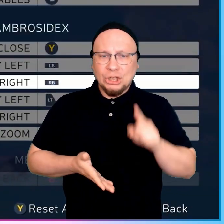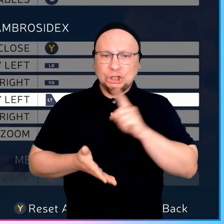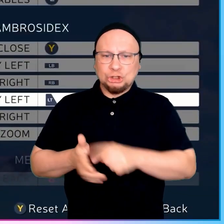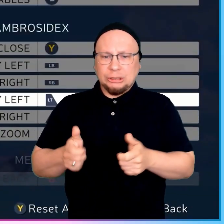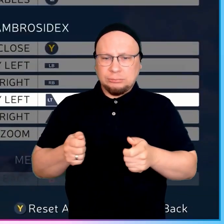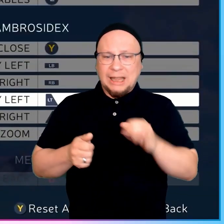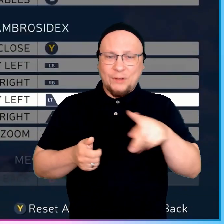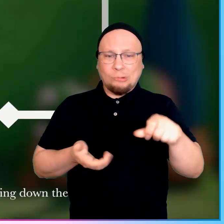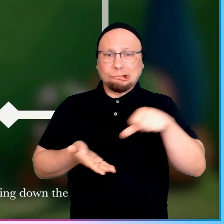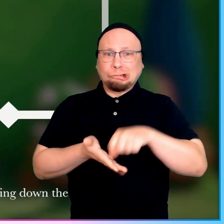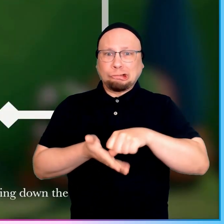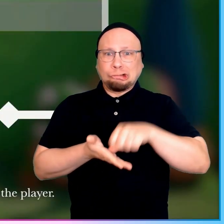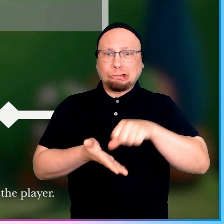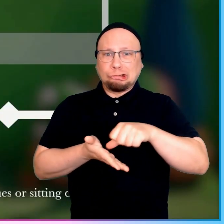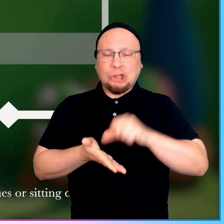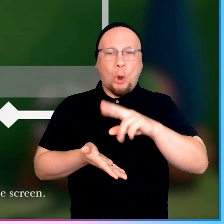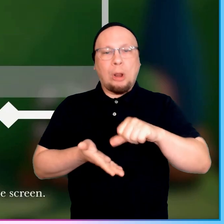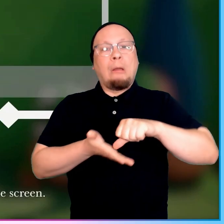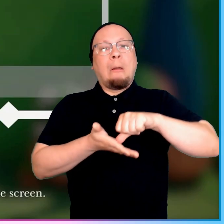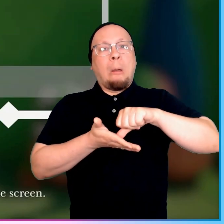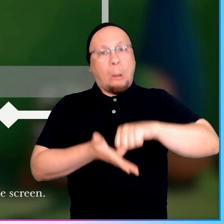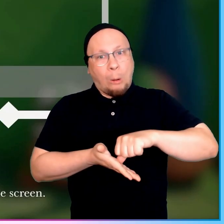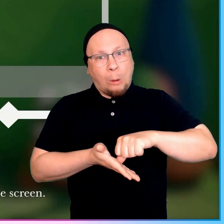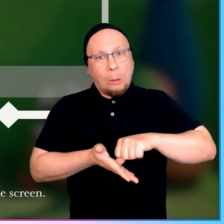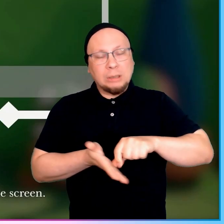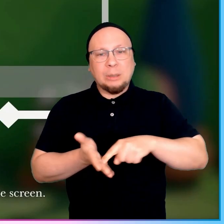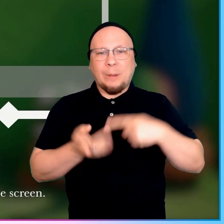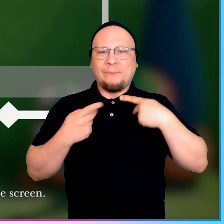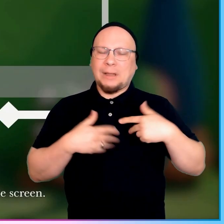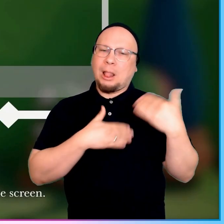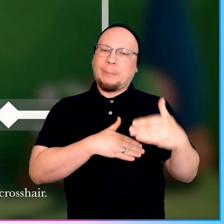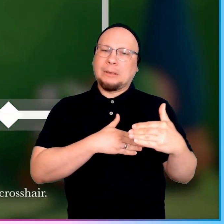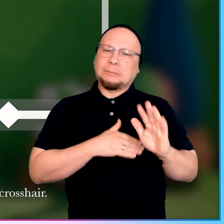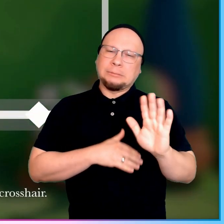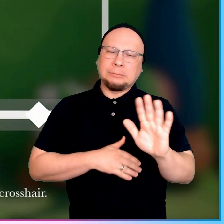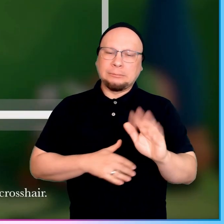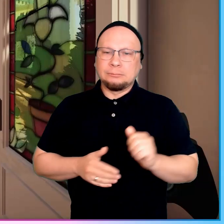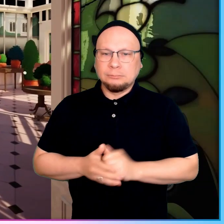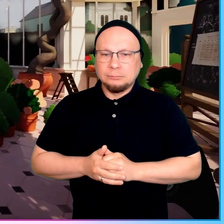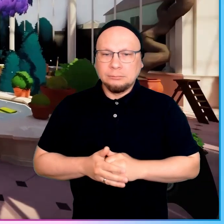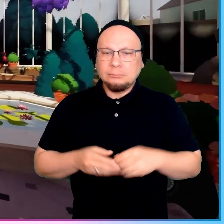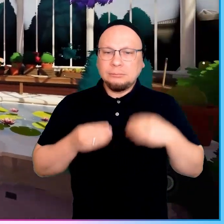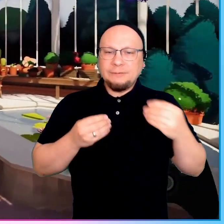holds can be limiting for the player. Offering alternatives such as eliminating the need for